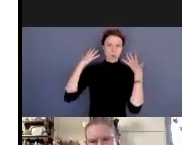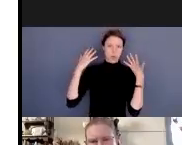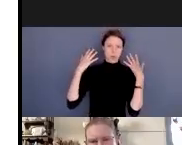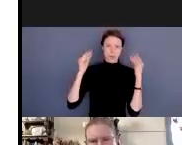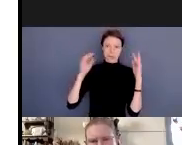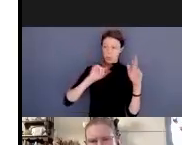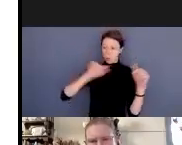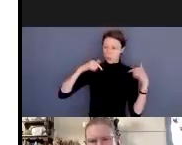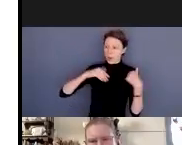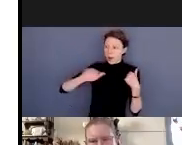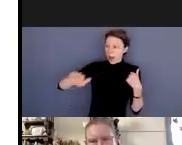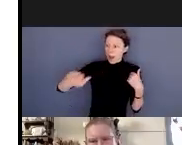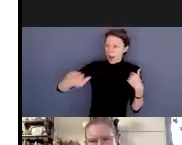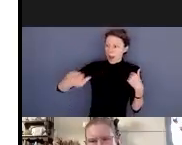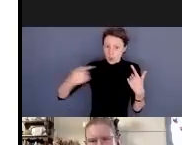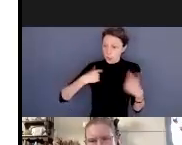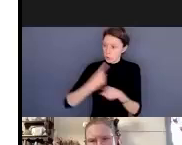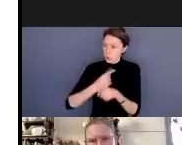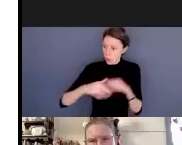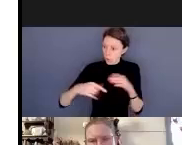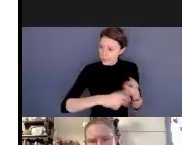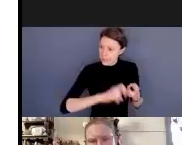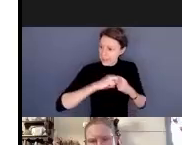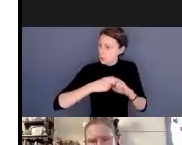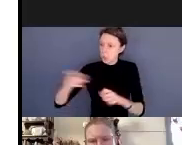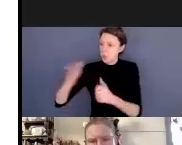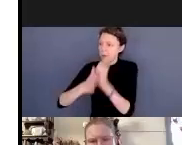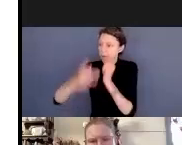let's talk about this issue that you may not have never thought about before, or may not